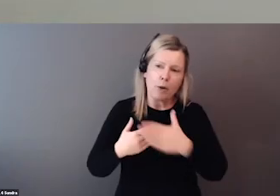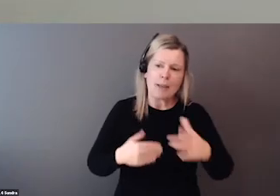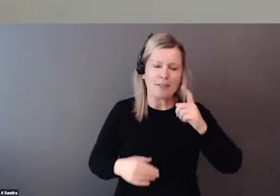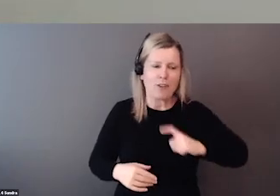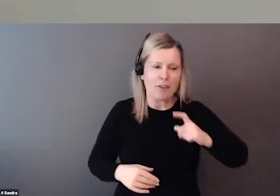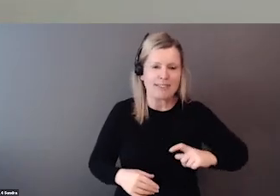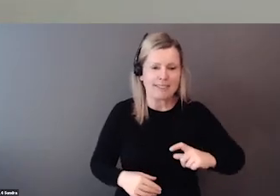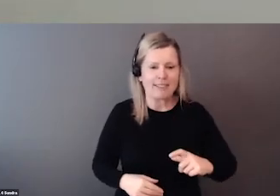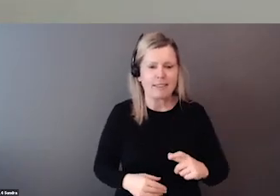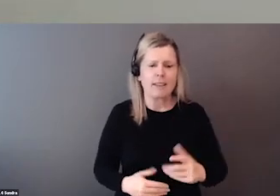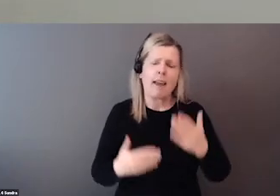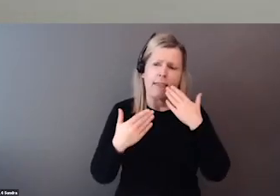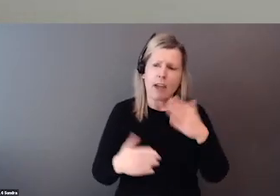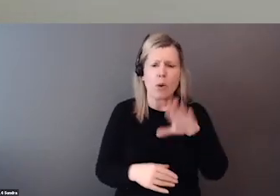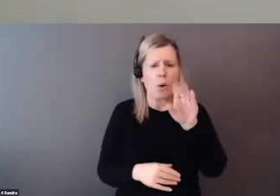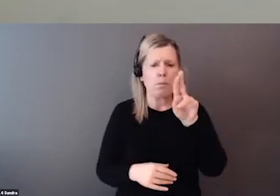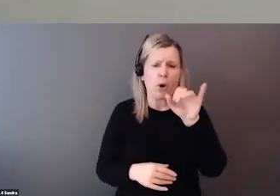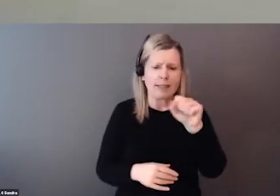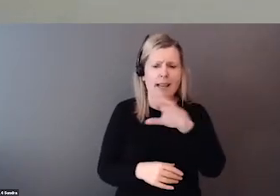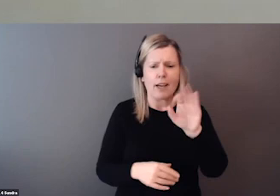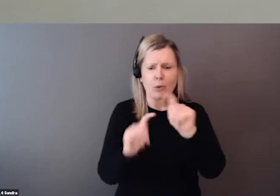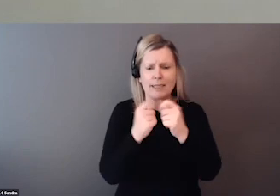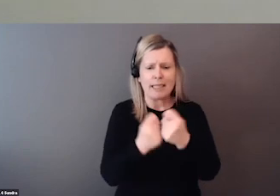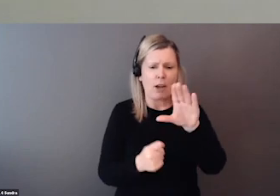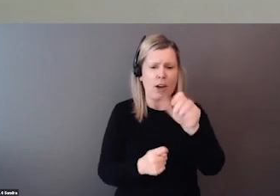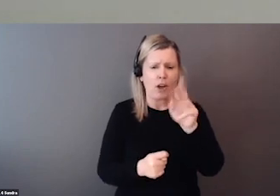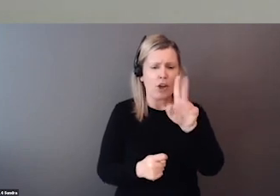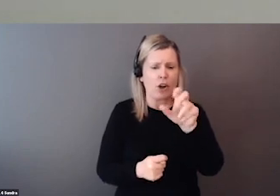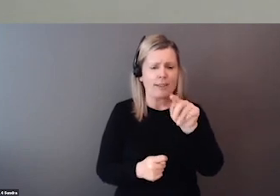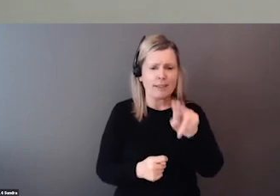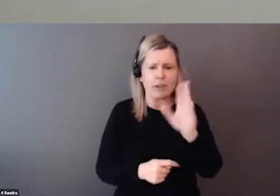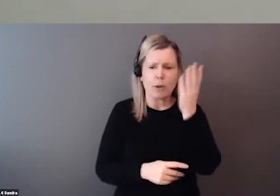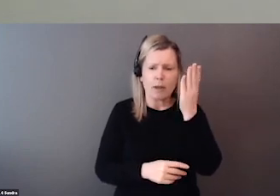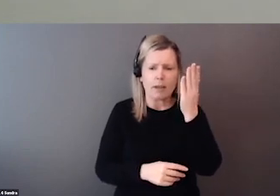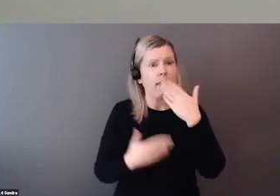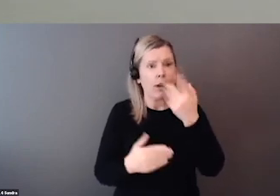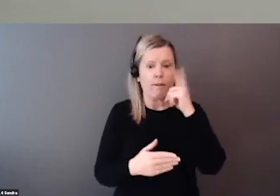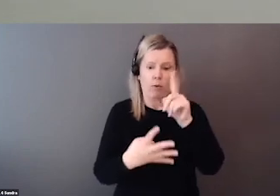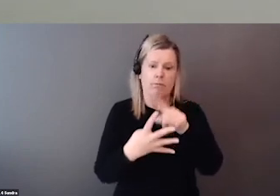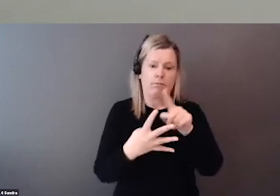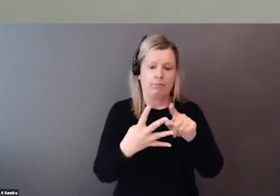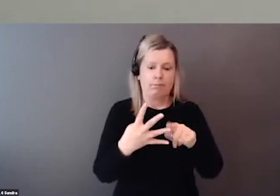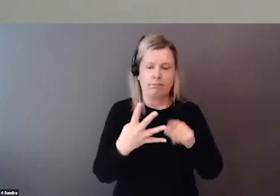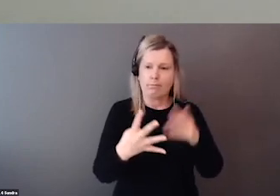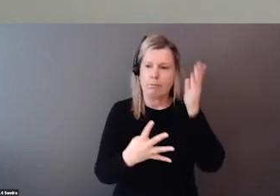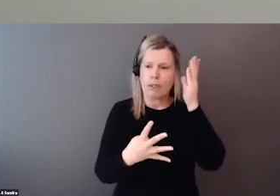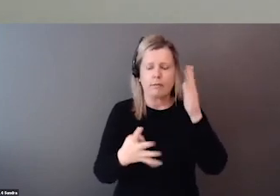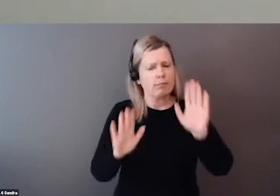Thank you to Boris and the team at Carleton for their presentation and to all the presenters in this session for informing us